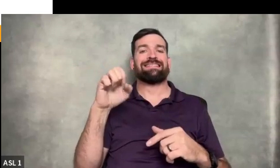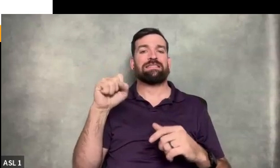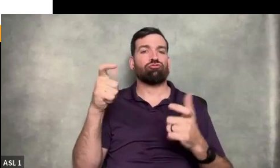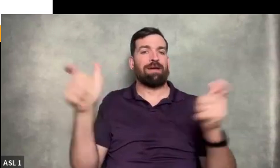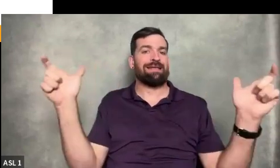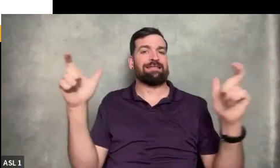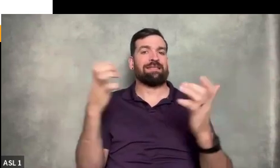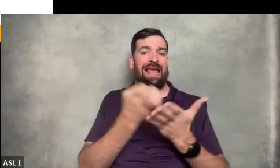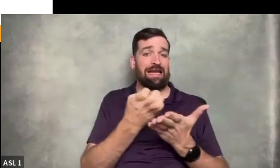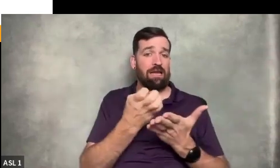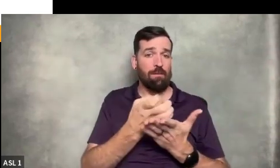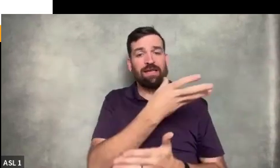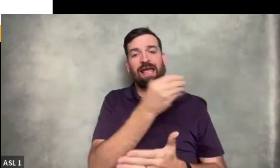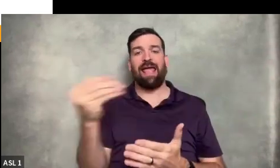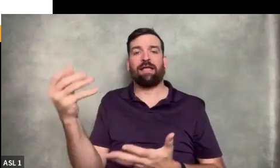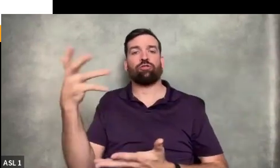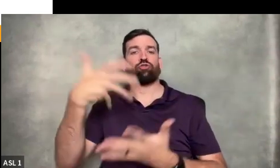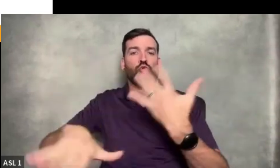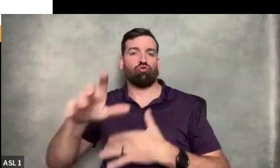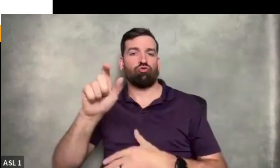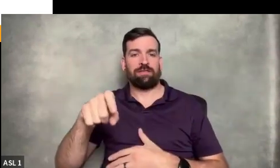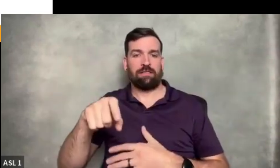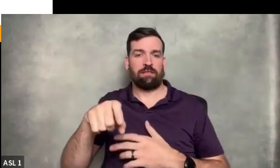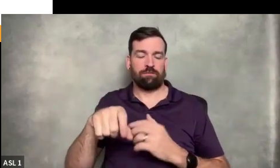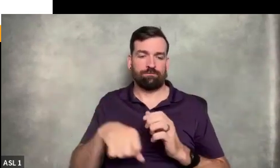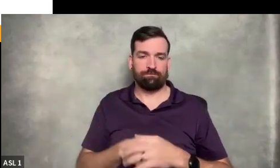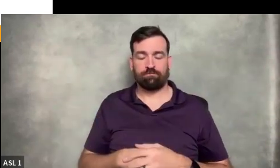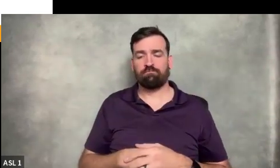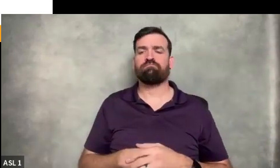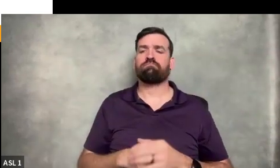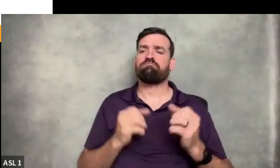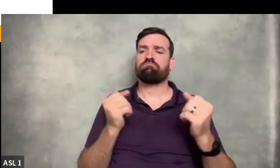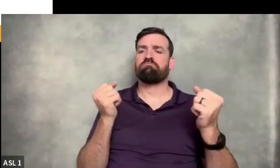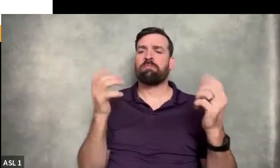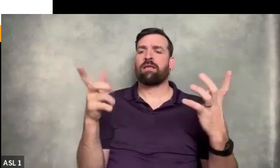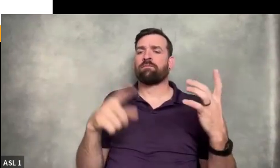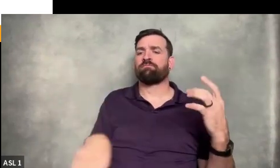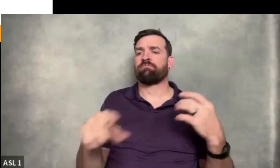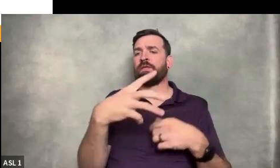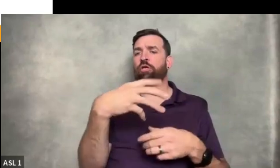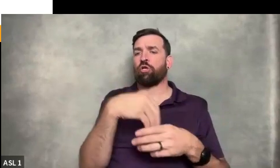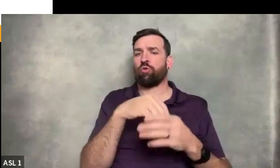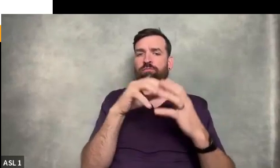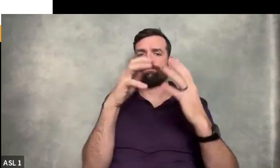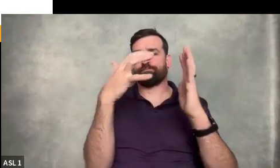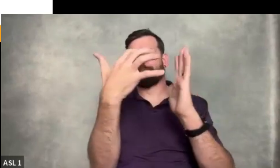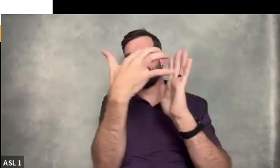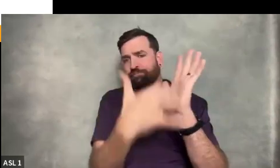social need key topic area. Much of what is included on the slide is in the prior state plan